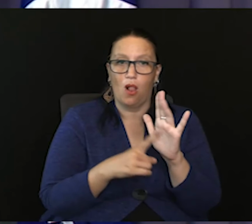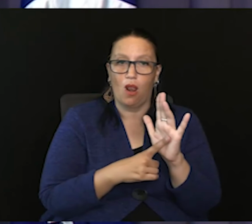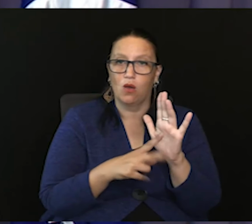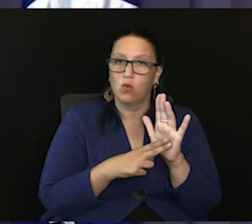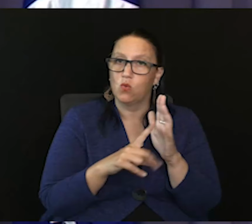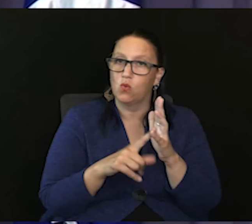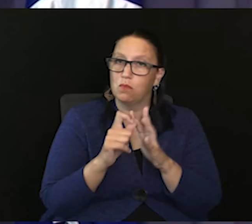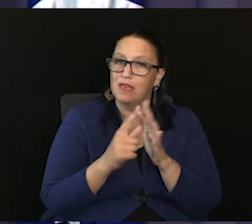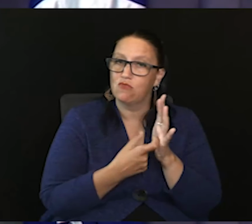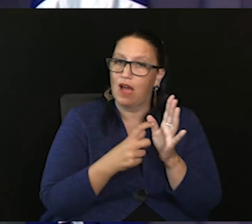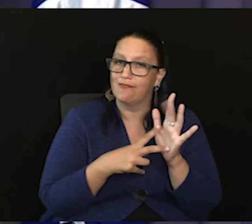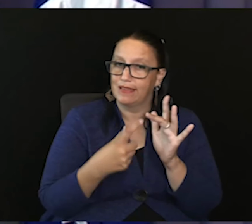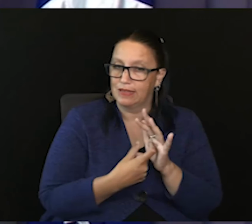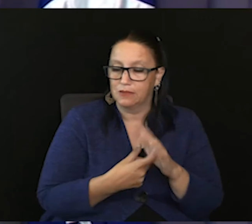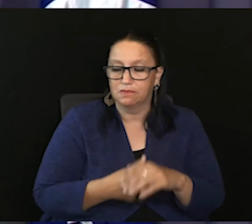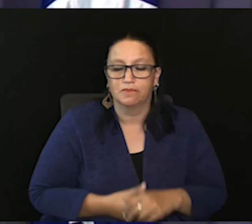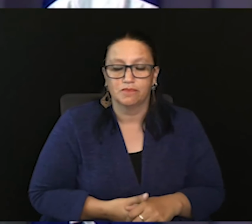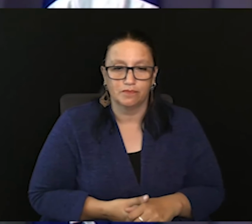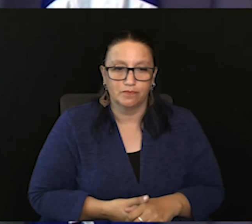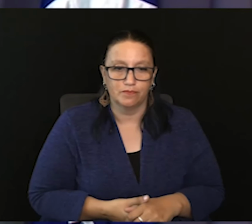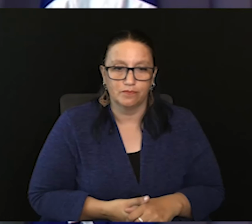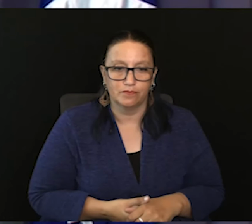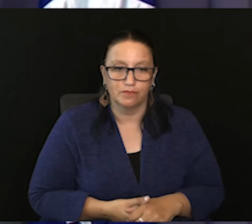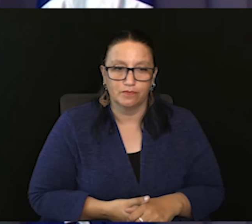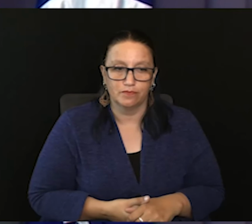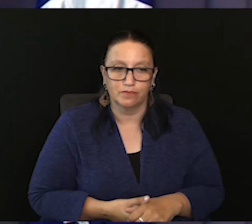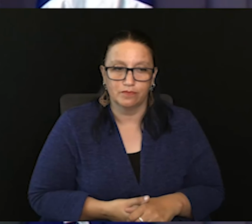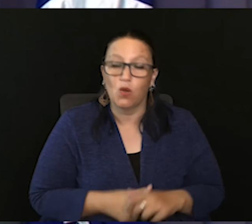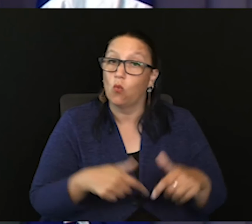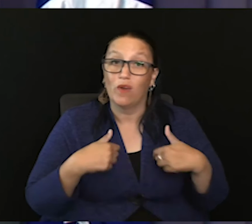the main group for which Molnupiravir is not